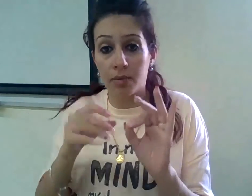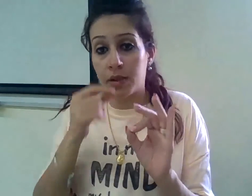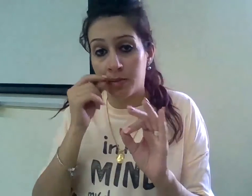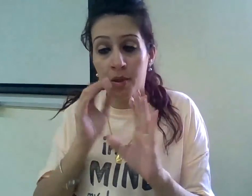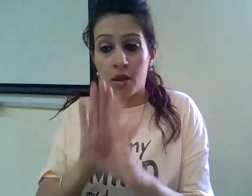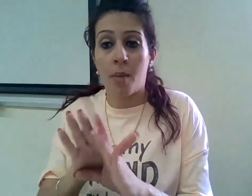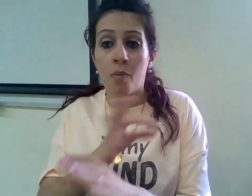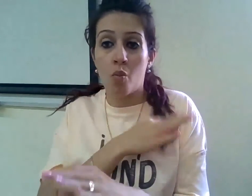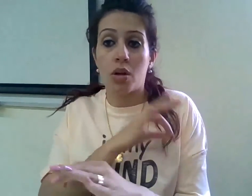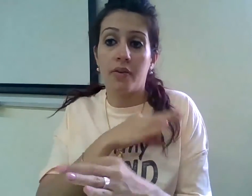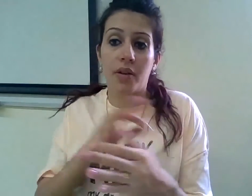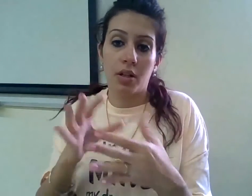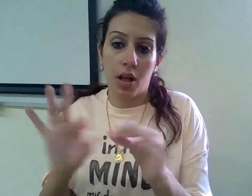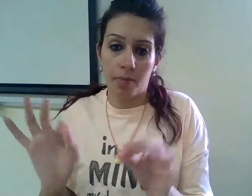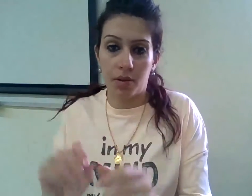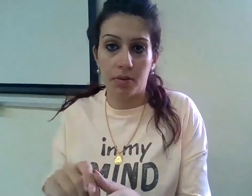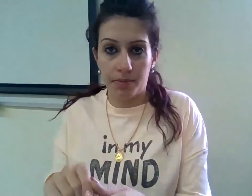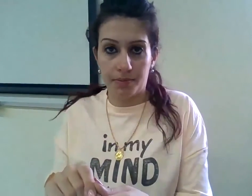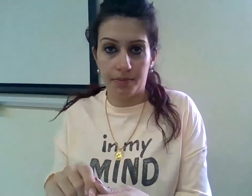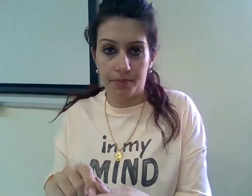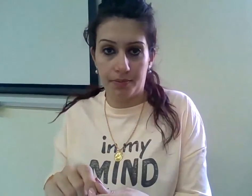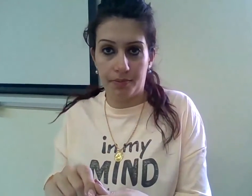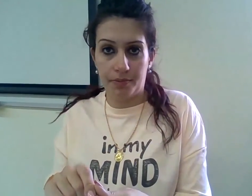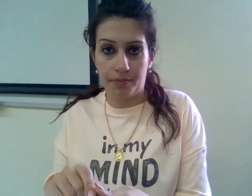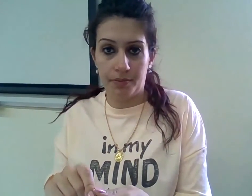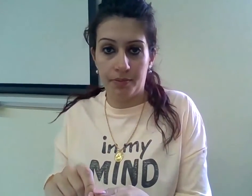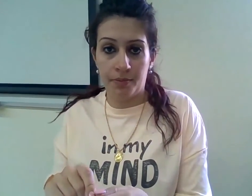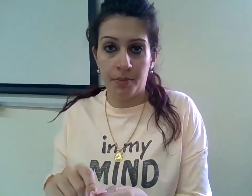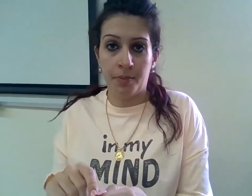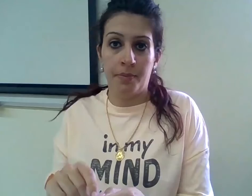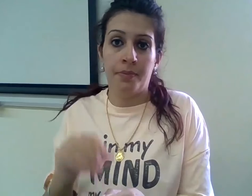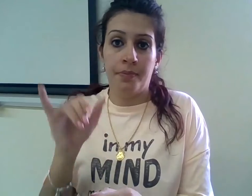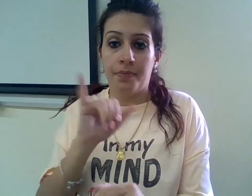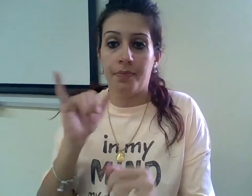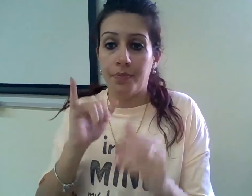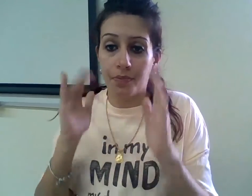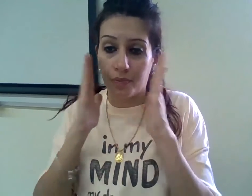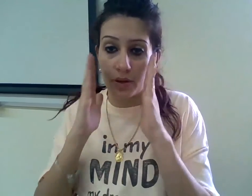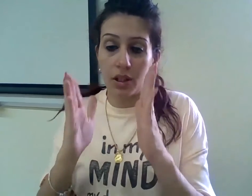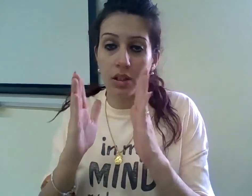Thank you Eszter. Then I will hand over to David. Yes,